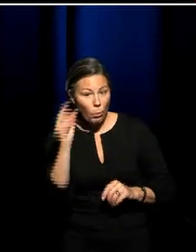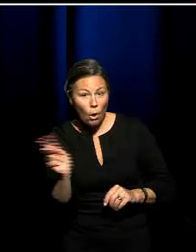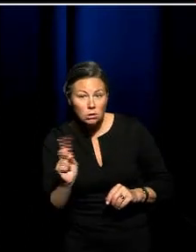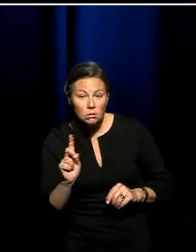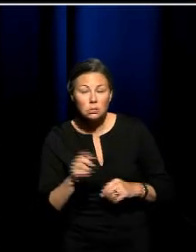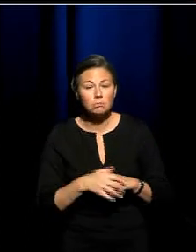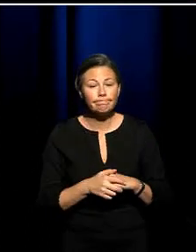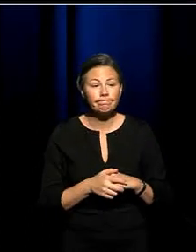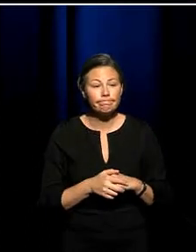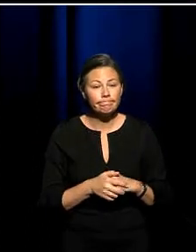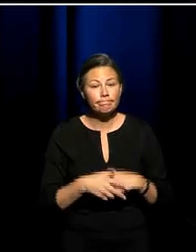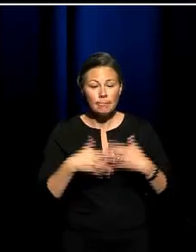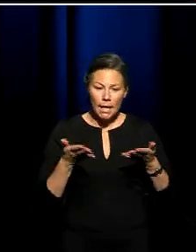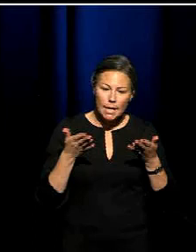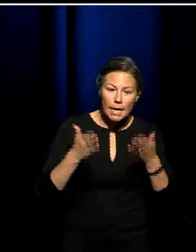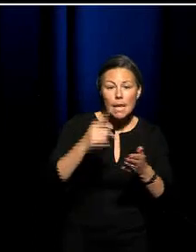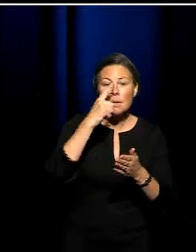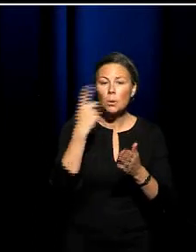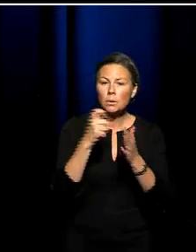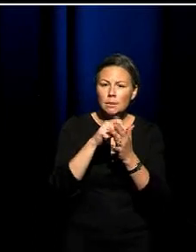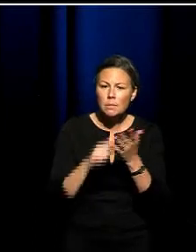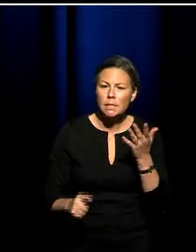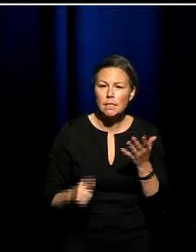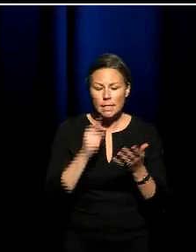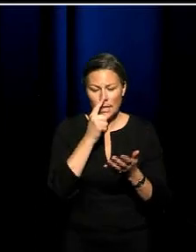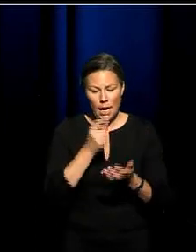to allow people with disability who wish to tell their stories to do so, with full